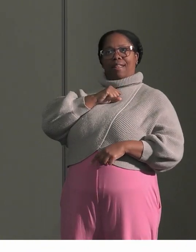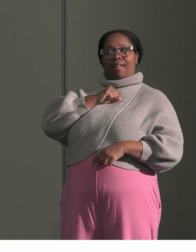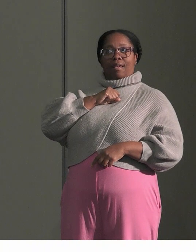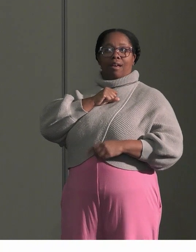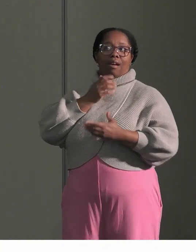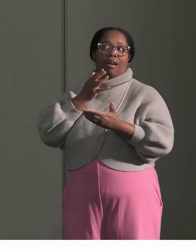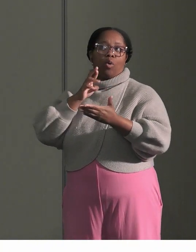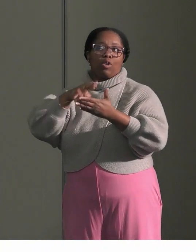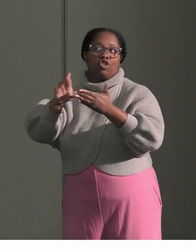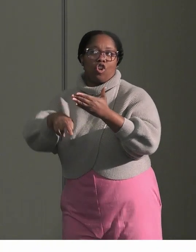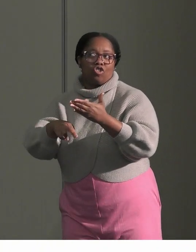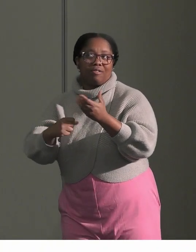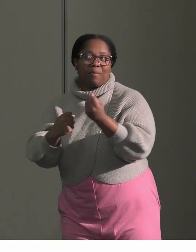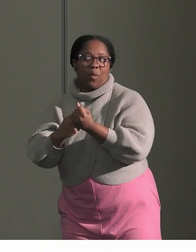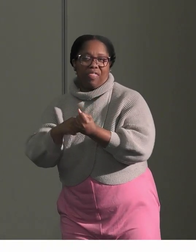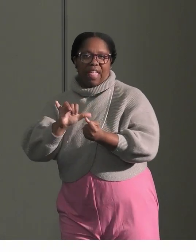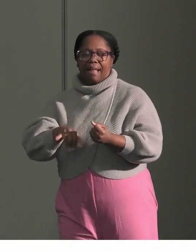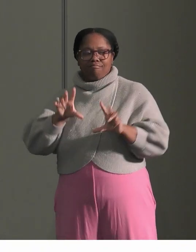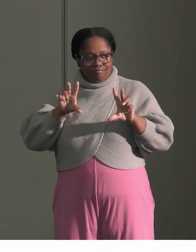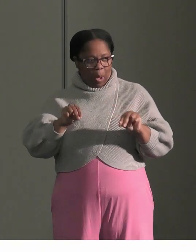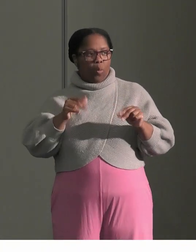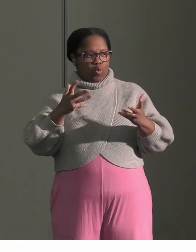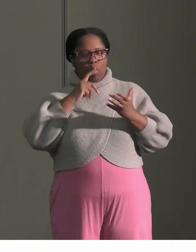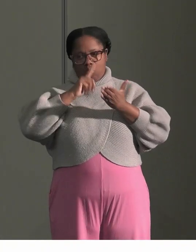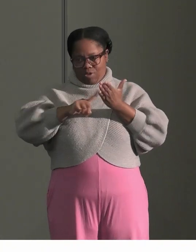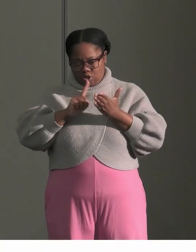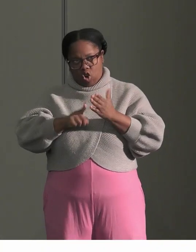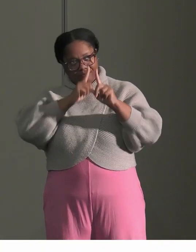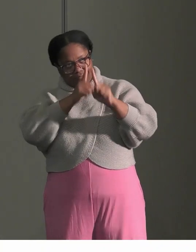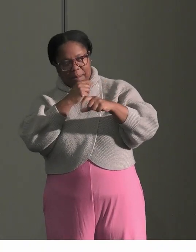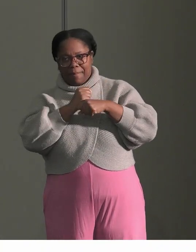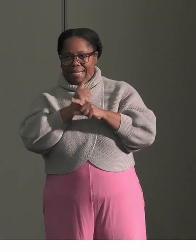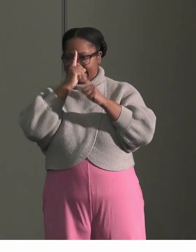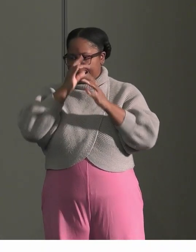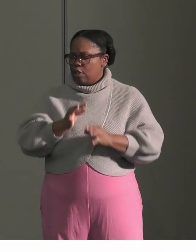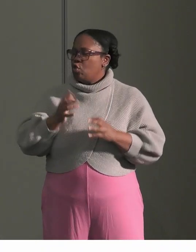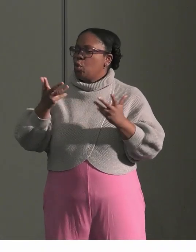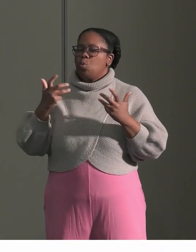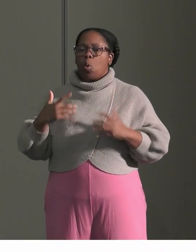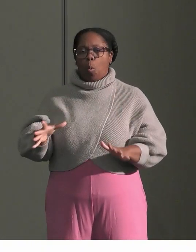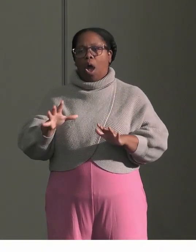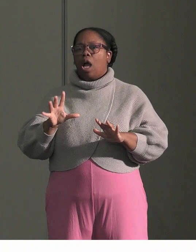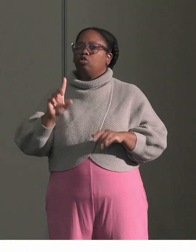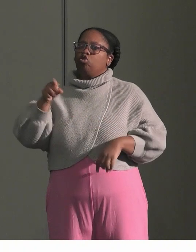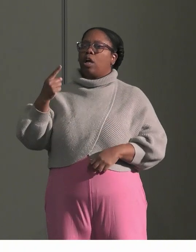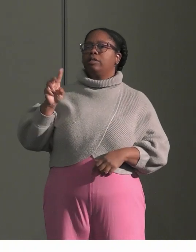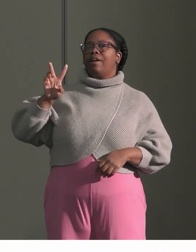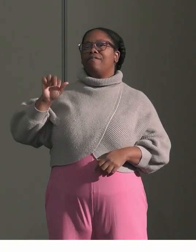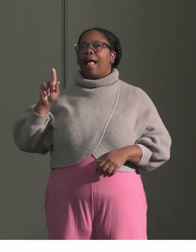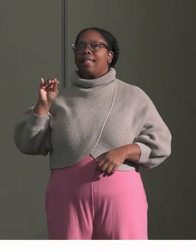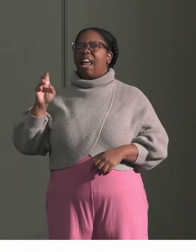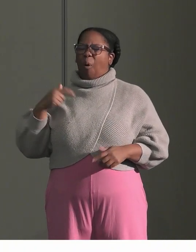research to make decisions. You don't want it a validation of what you know. We want